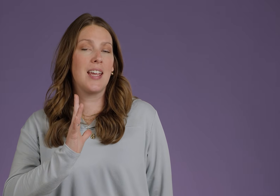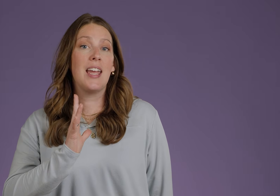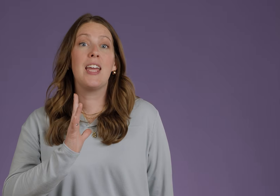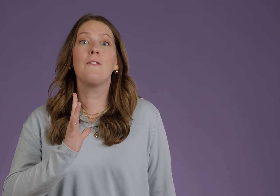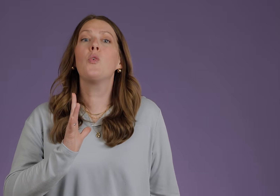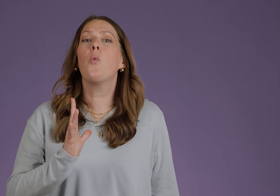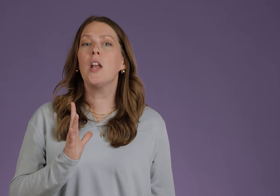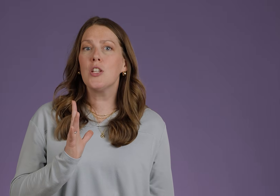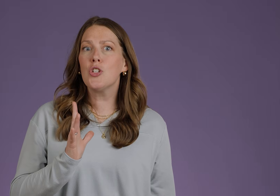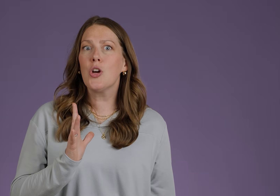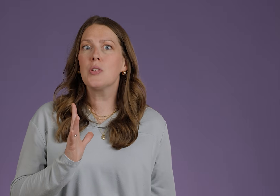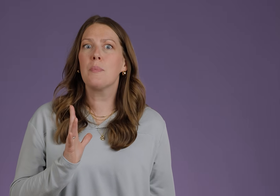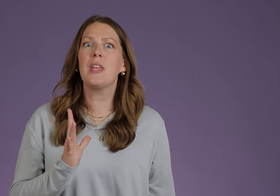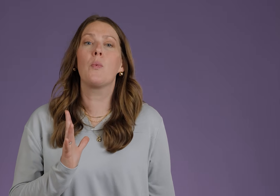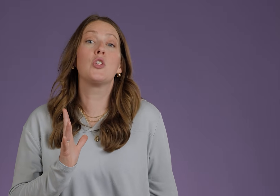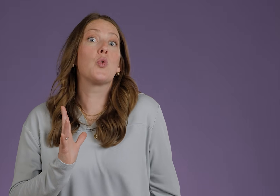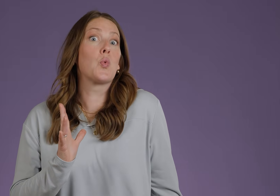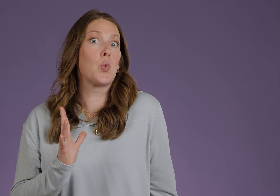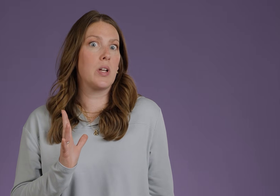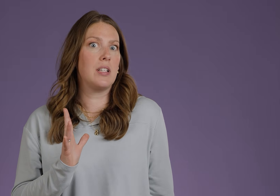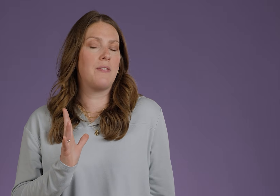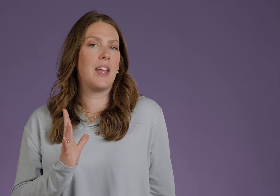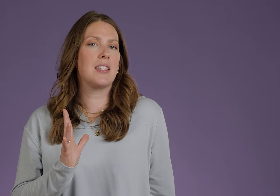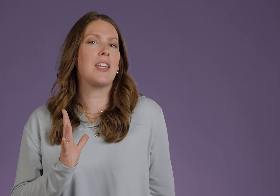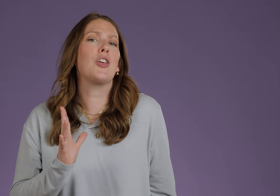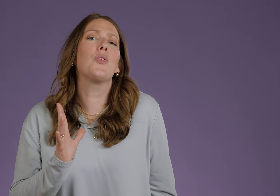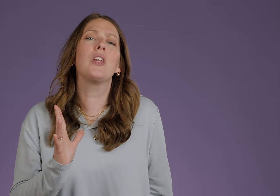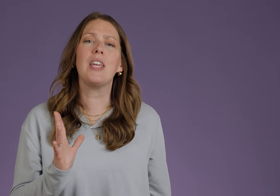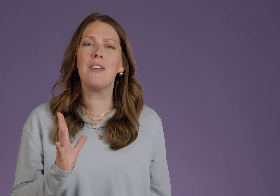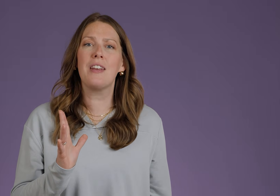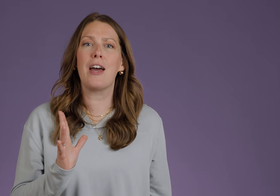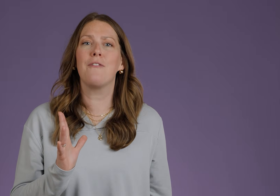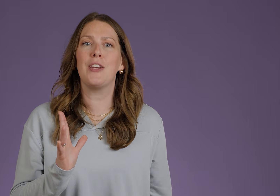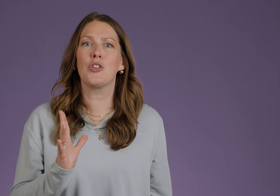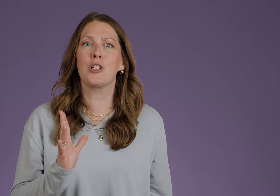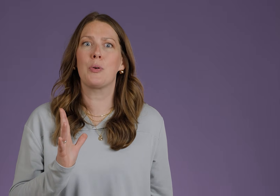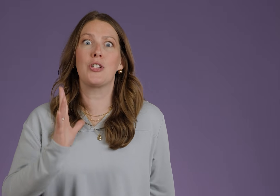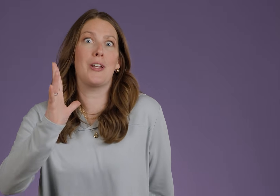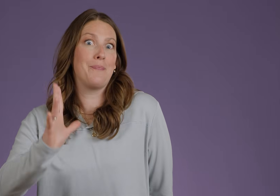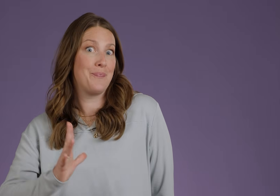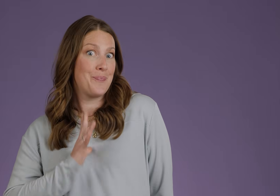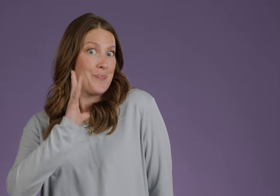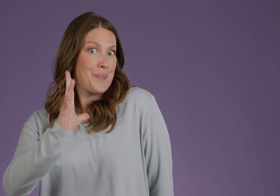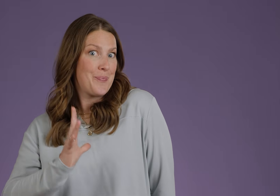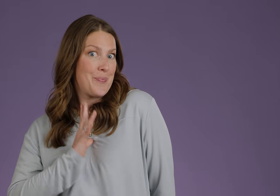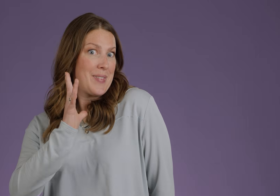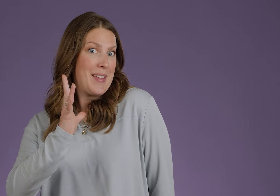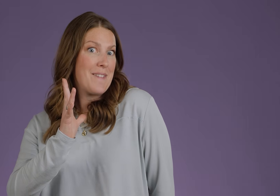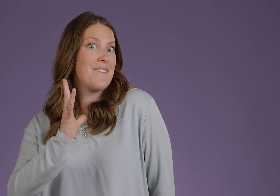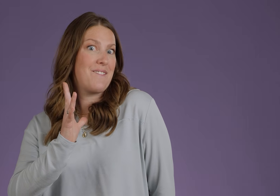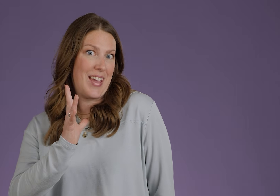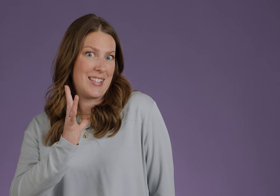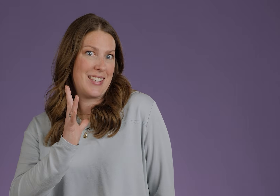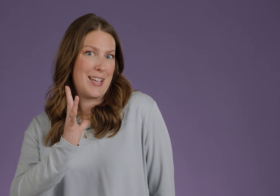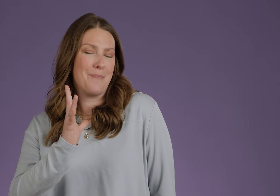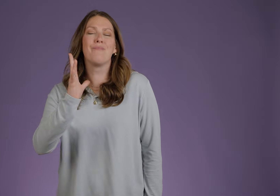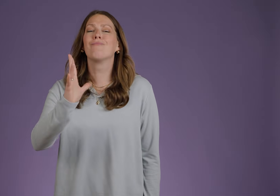If you wanted to show something was really fancy, you could even add facial expression. Fancy.